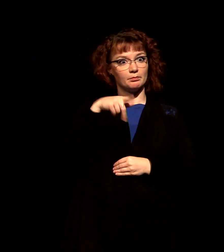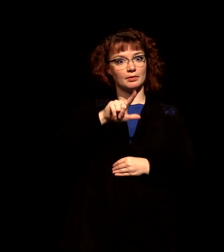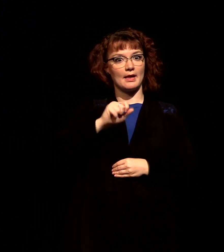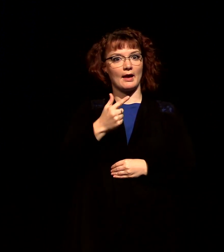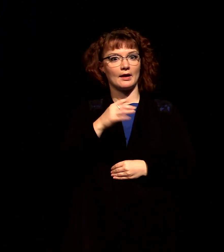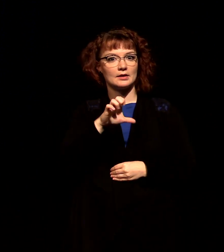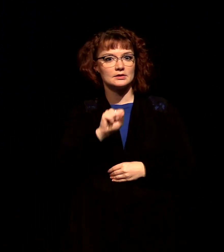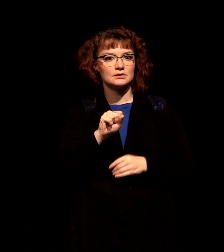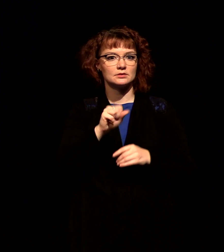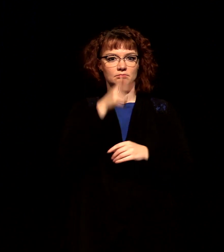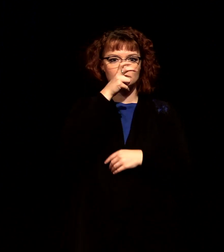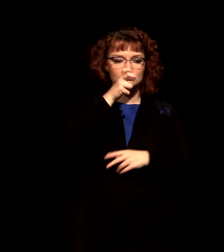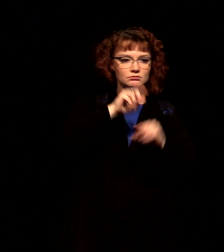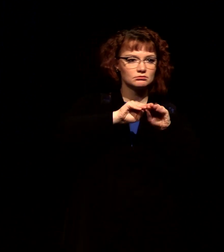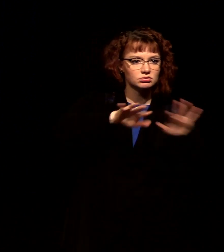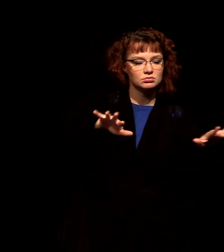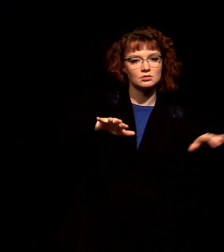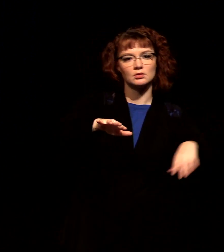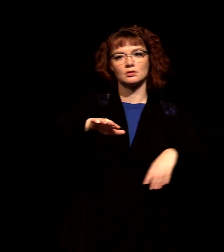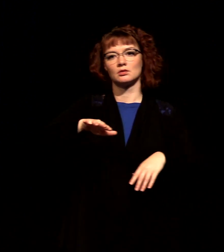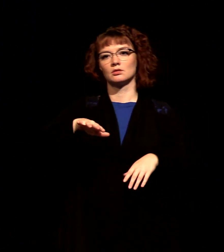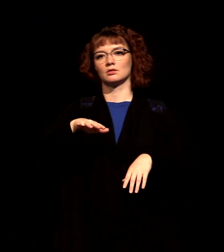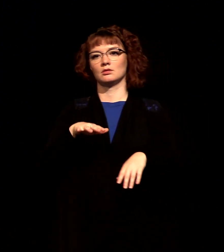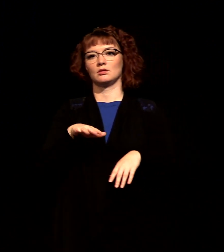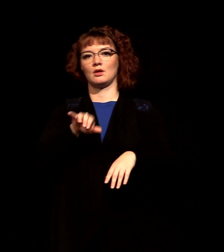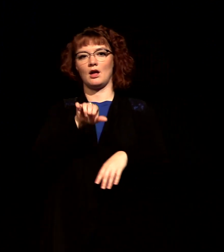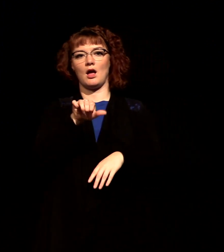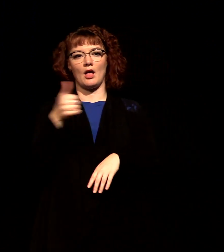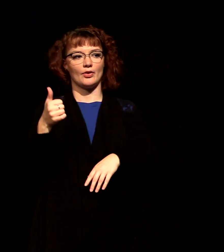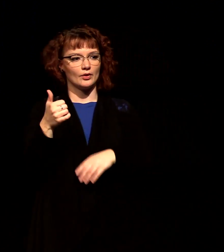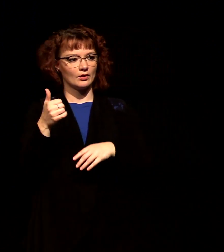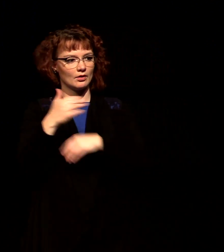nations would rise up around them, prod them, goad them take